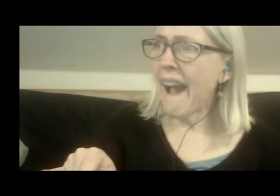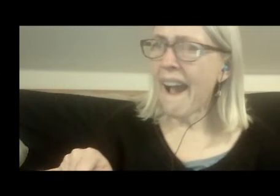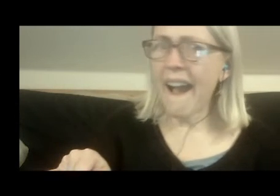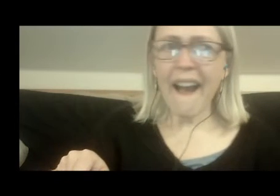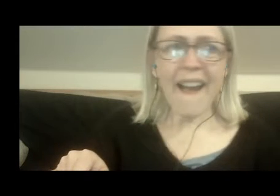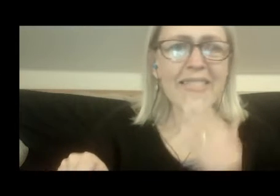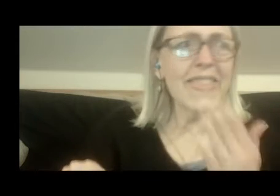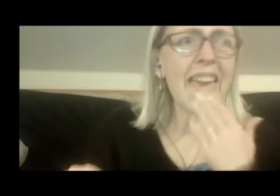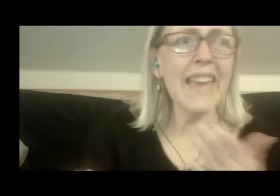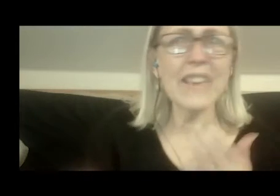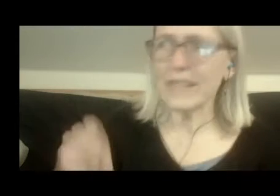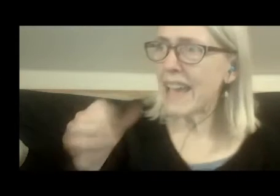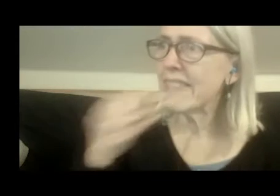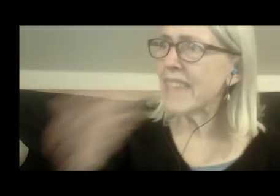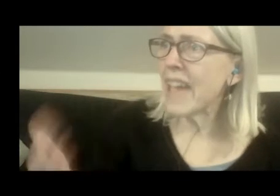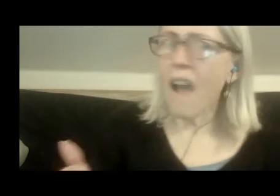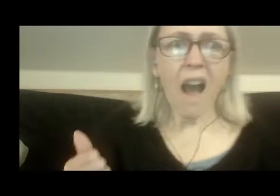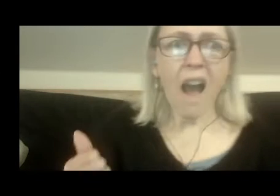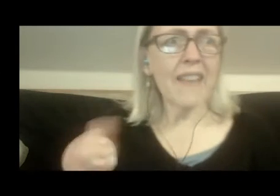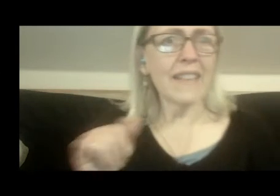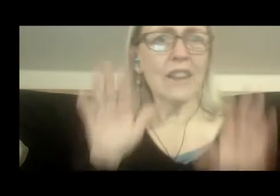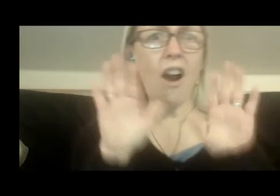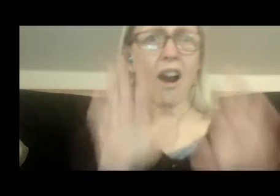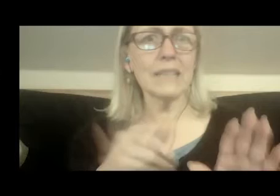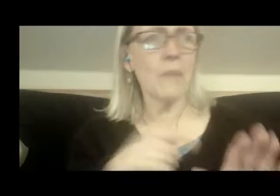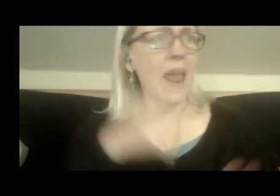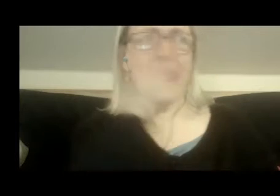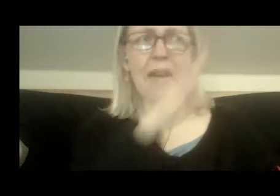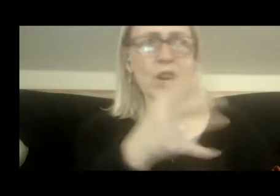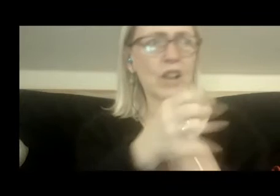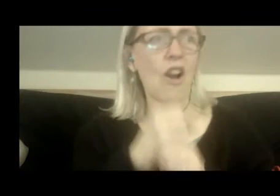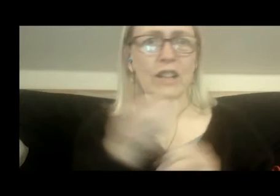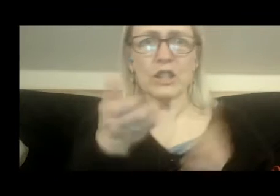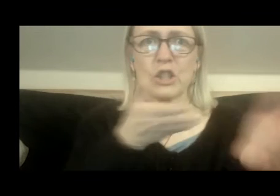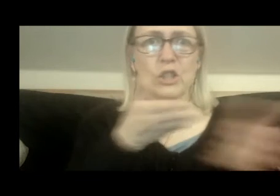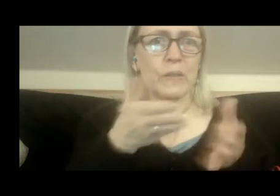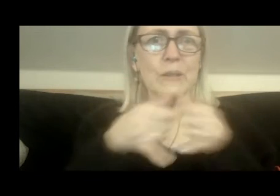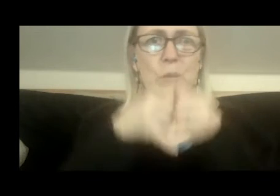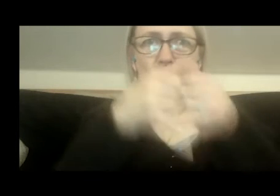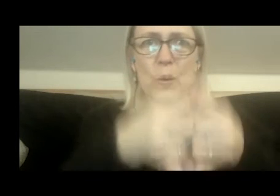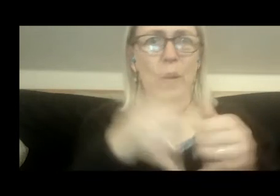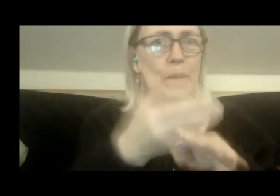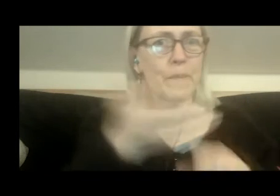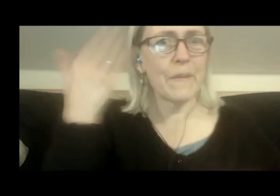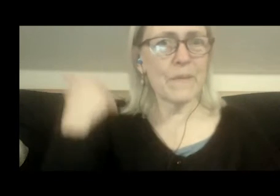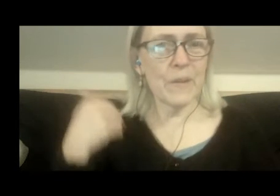Yeah it is awesome. Yeah I have never gotten a Service Award before! So privileged to be working with you, and